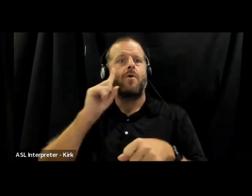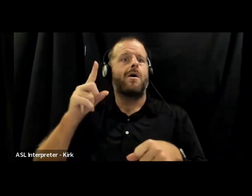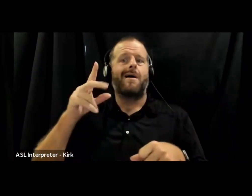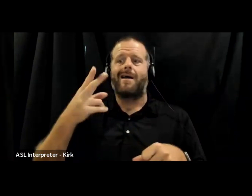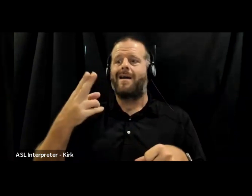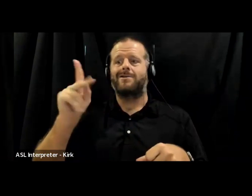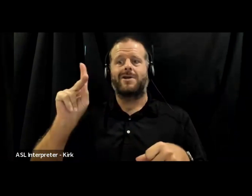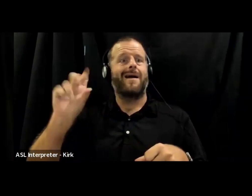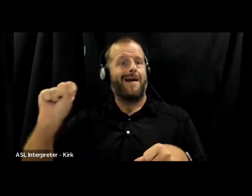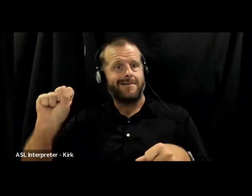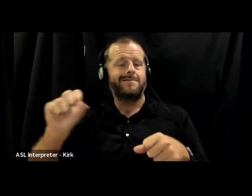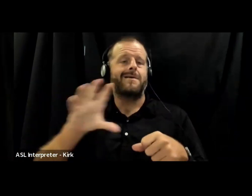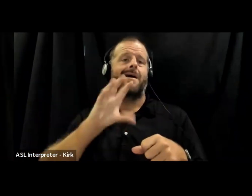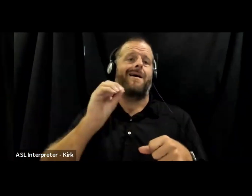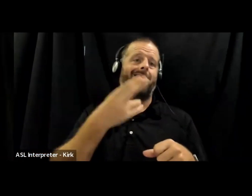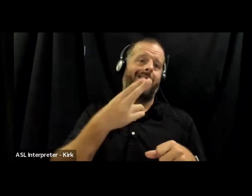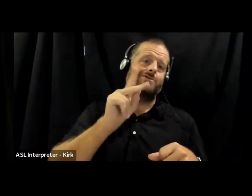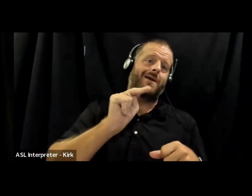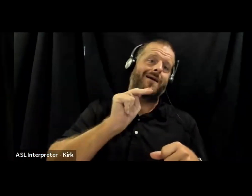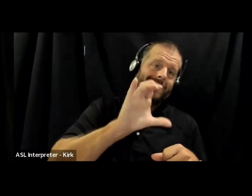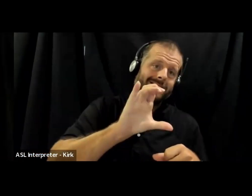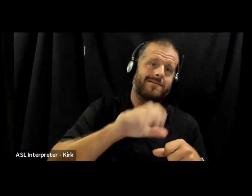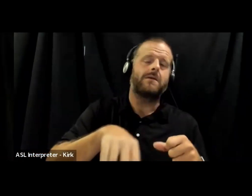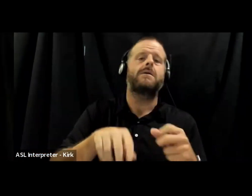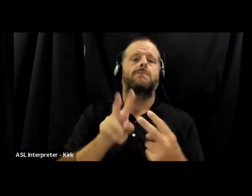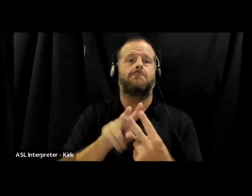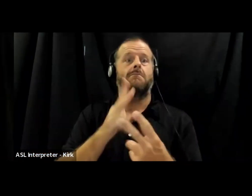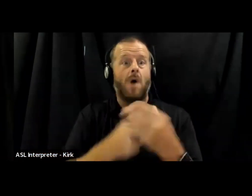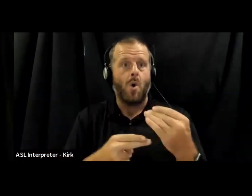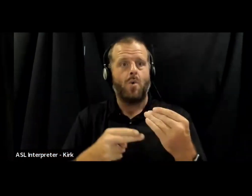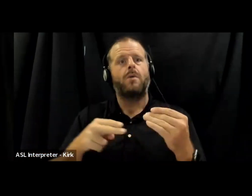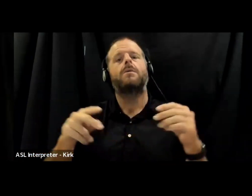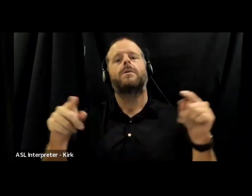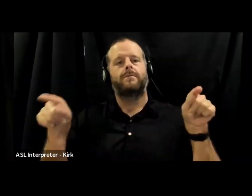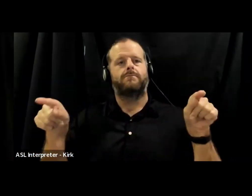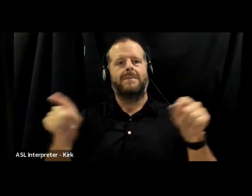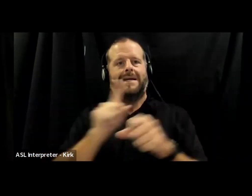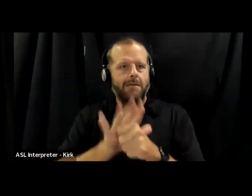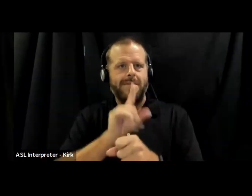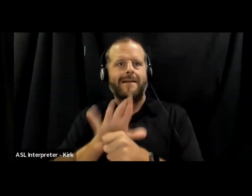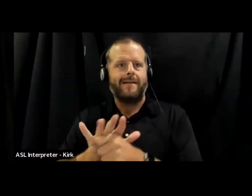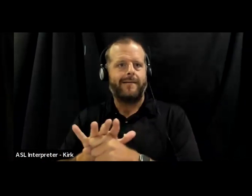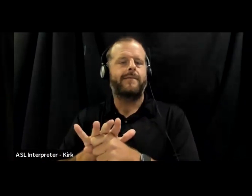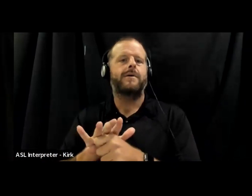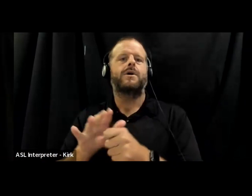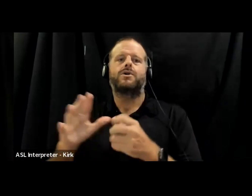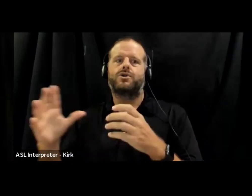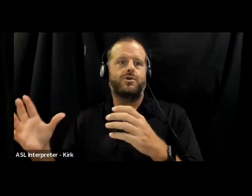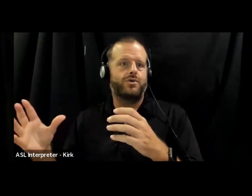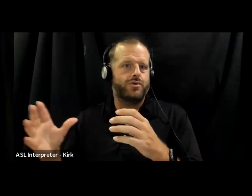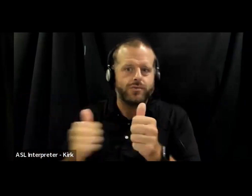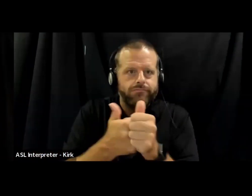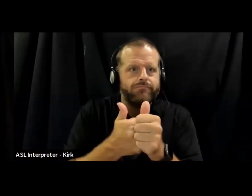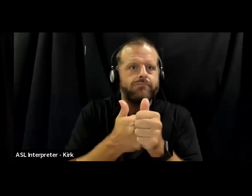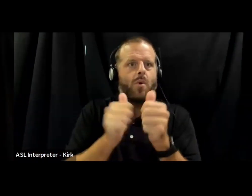Helen Keller National Center are committed to being on the wave of the technologies to